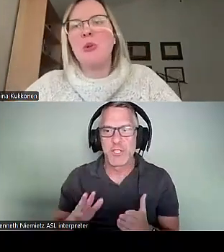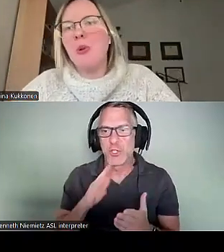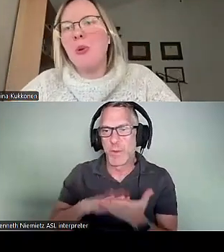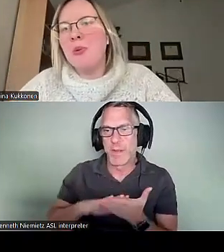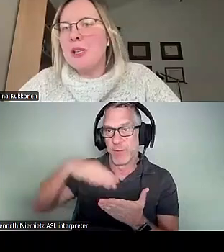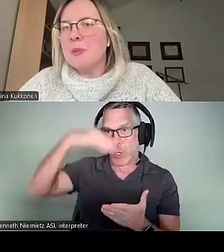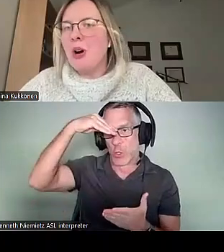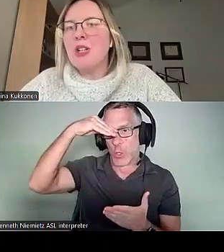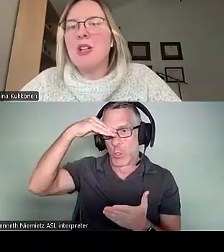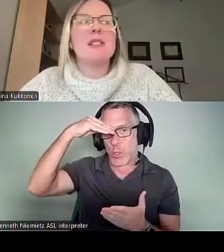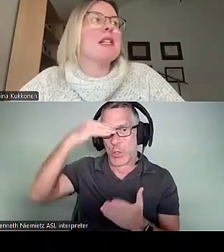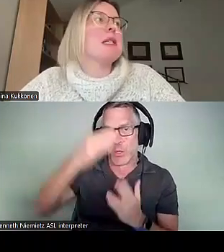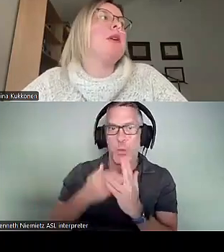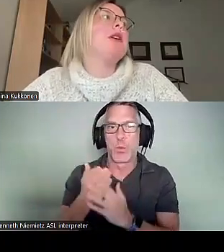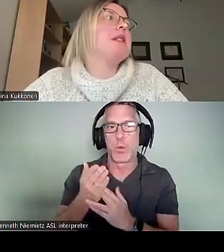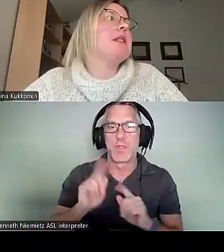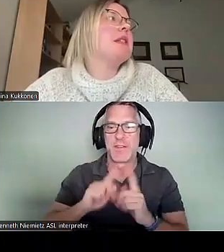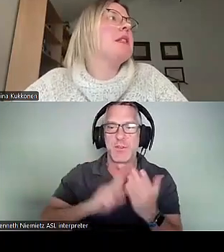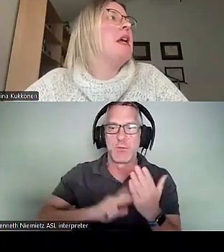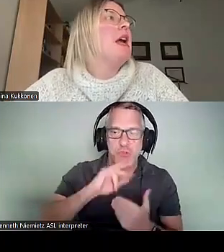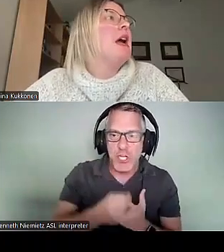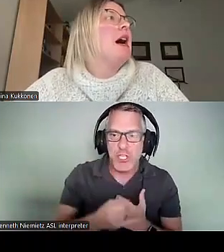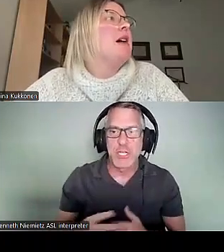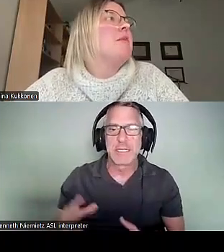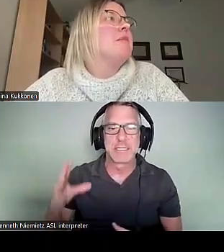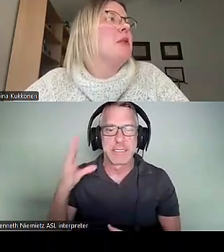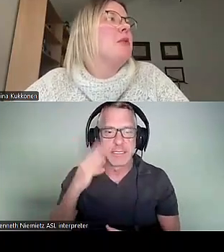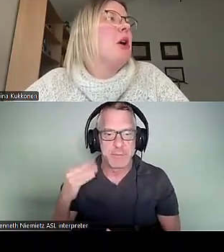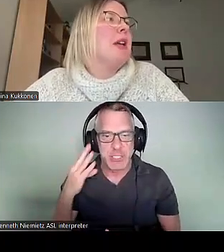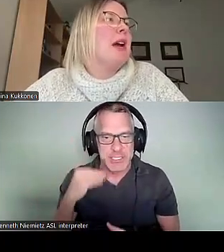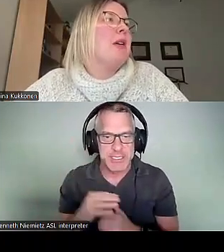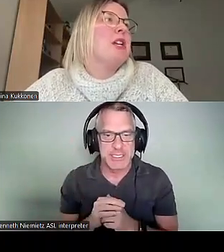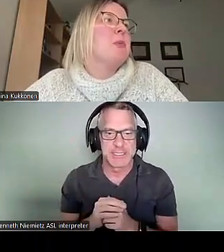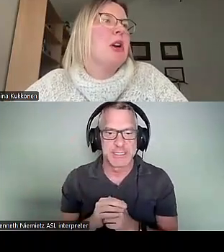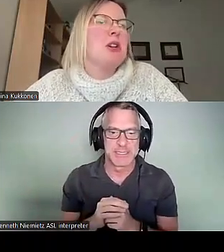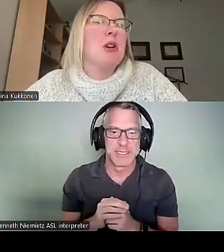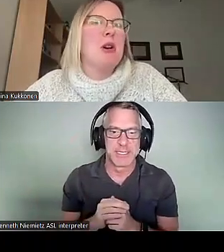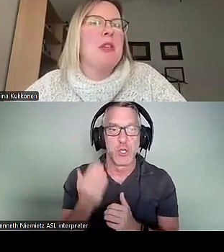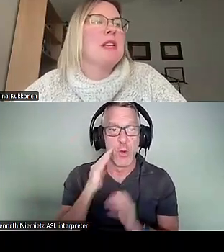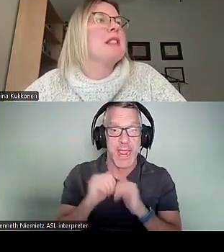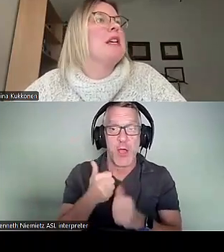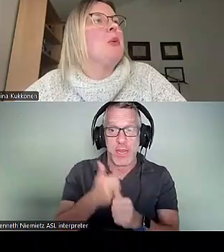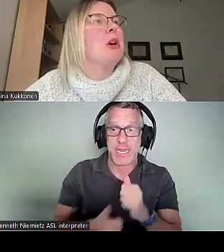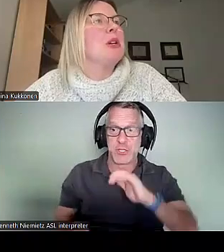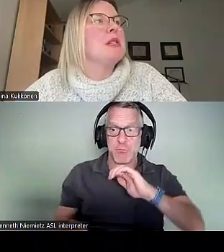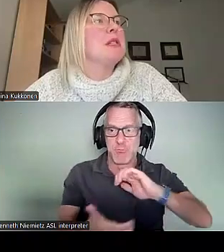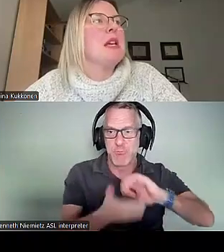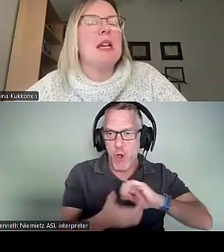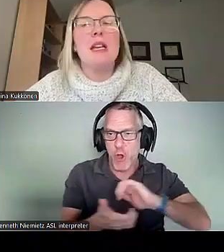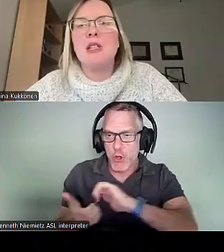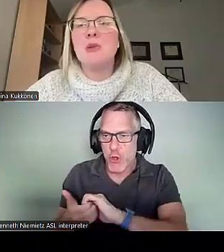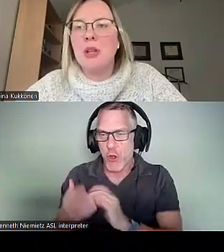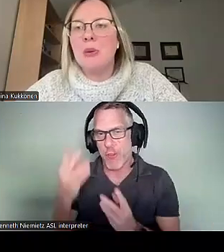through these projects and experiences, so knowing how each partner thinks and works is really,